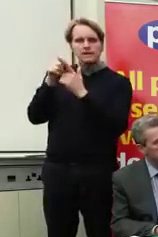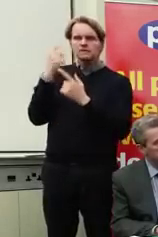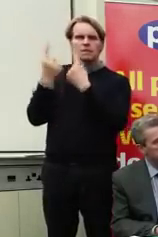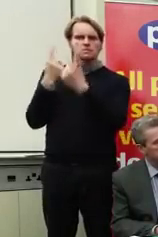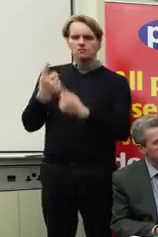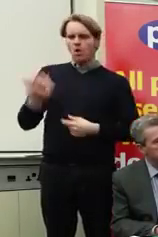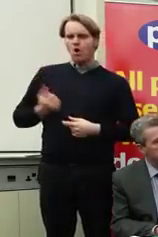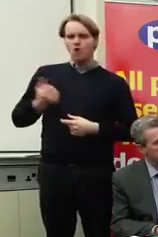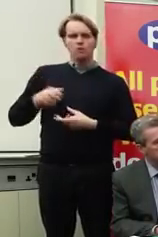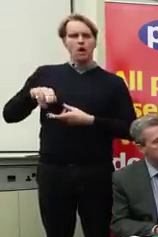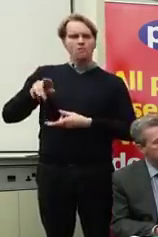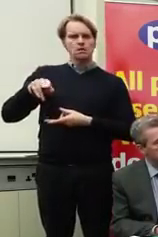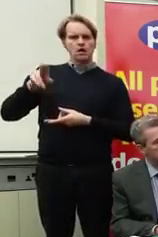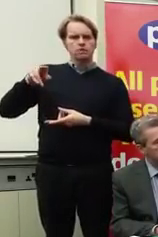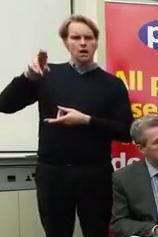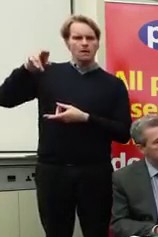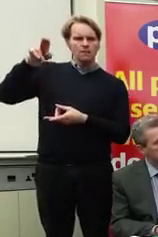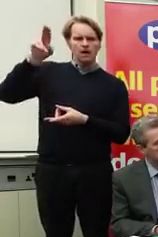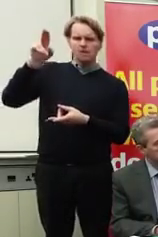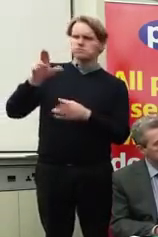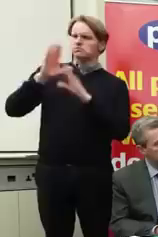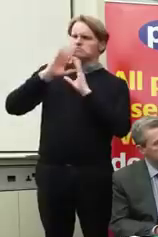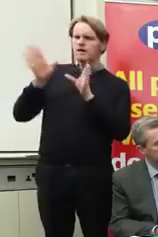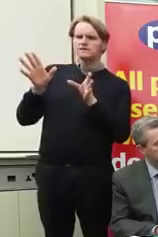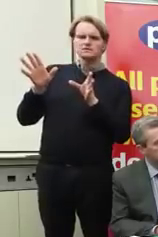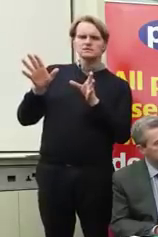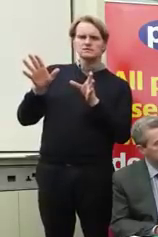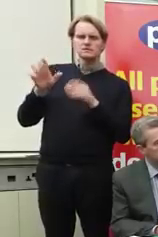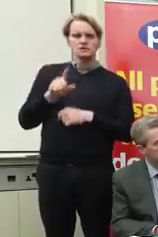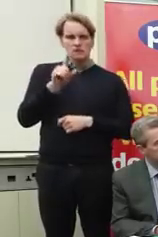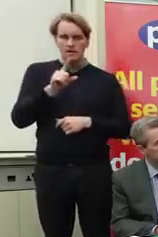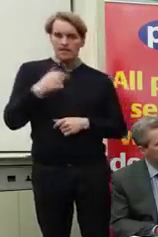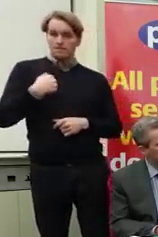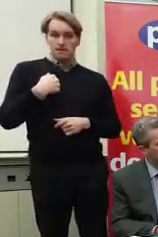remarkable and also I think, Mark will remember, I made a comment when we